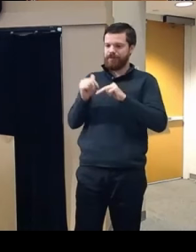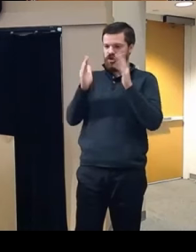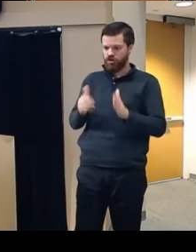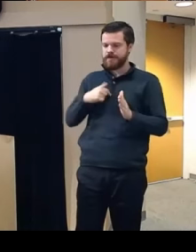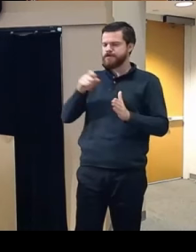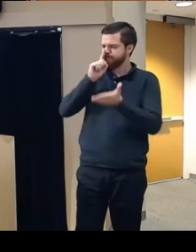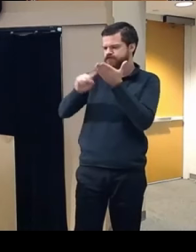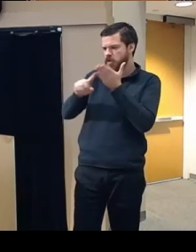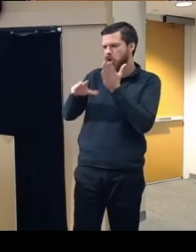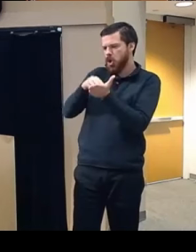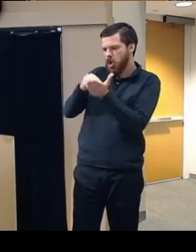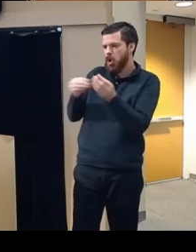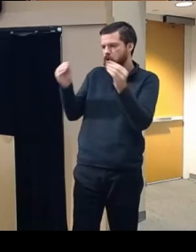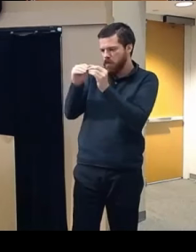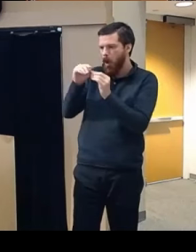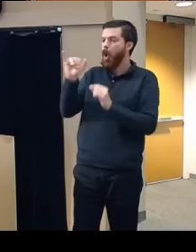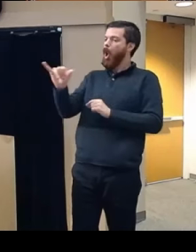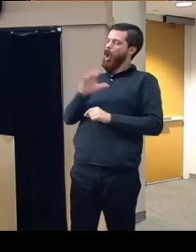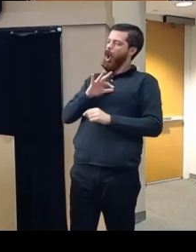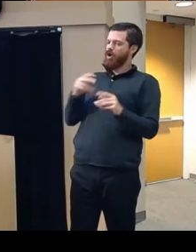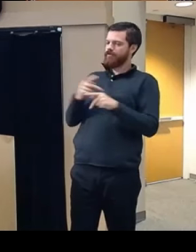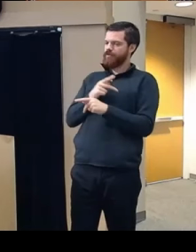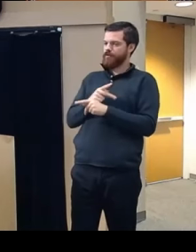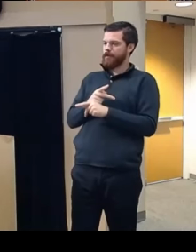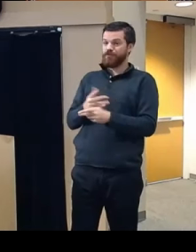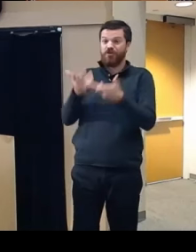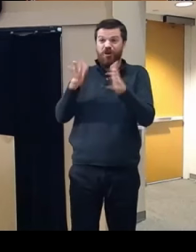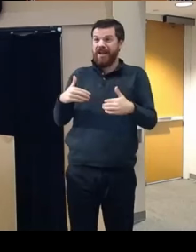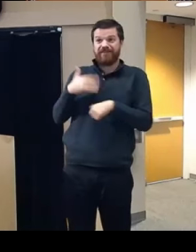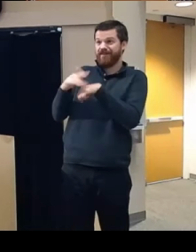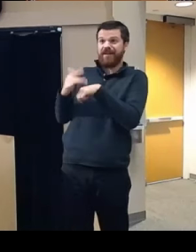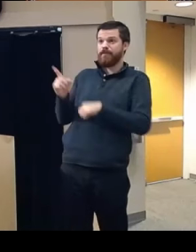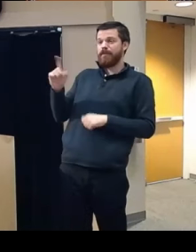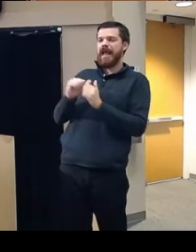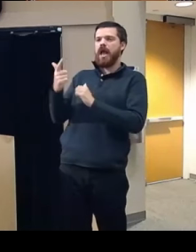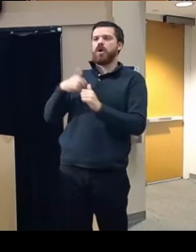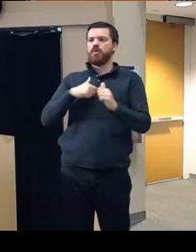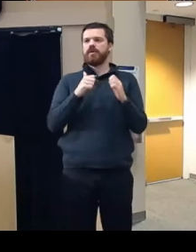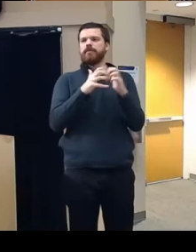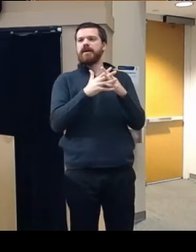more about that and help us figure out how we can Implement what's already available um as is